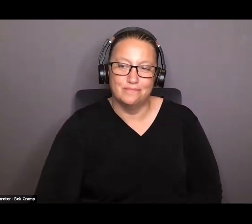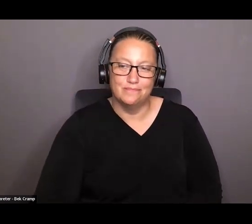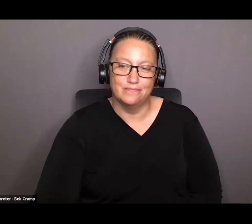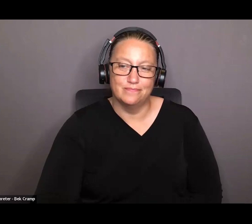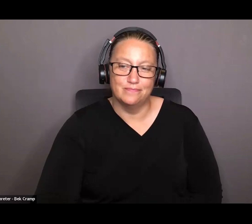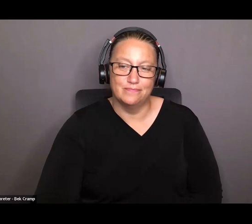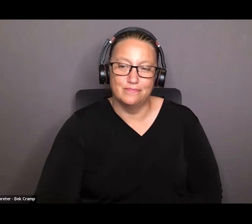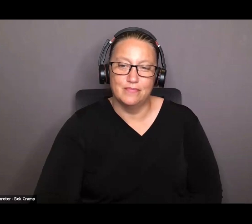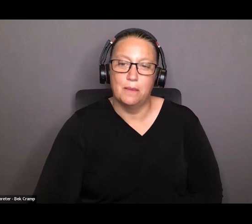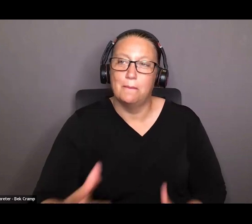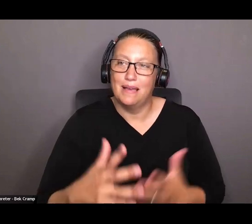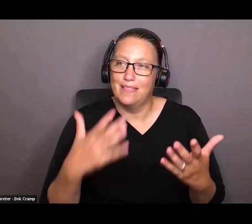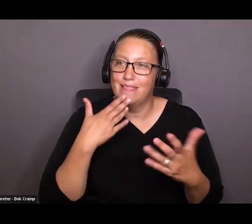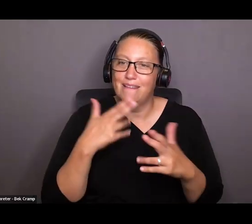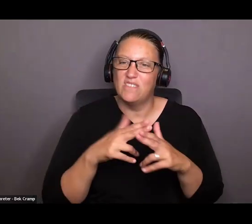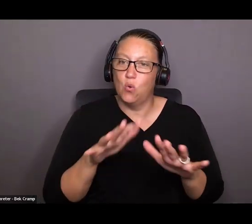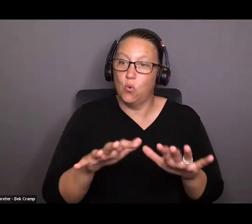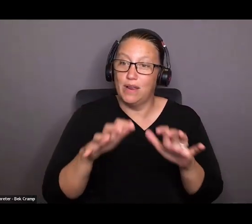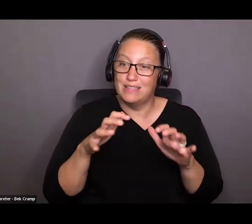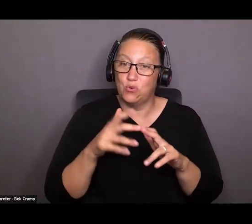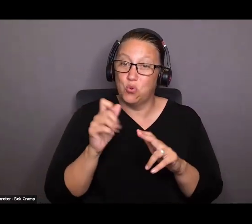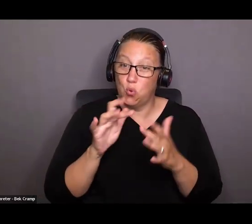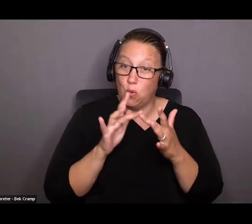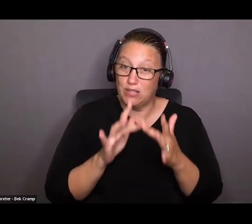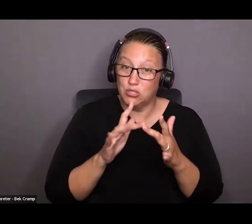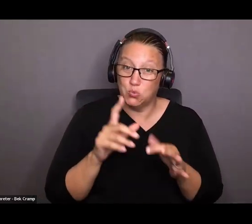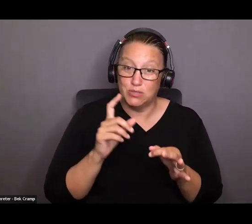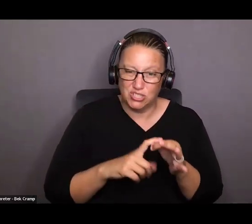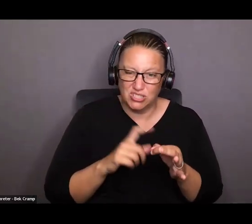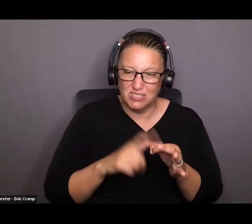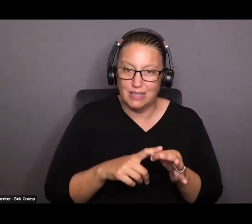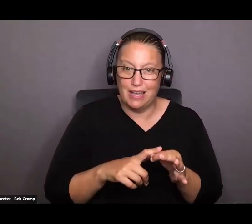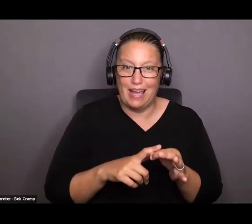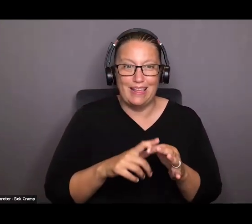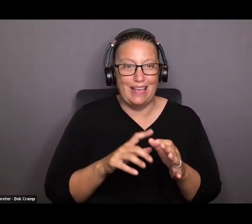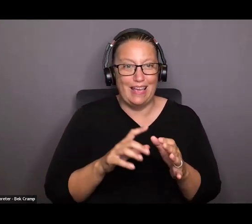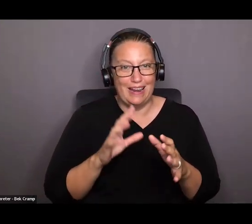audience for your questions and engagement. We know there's so much more to be discussed,